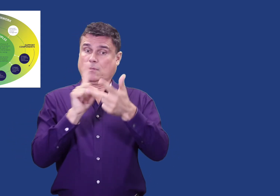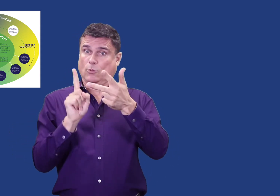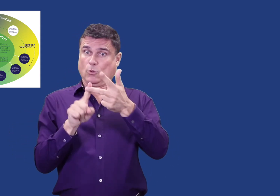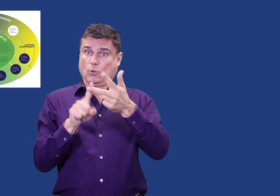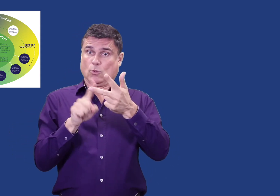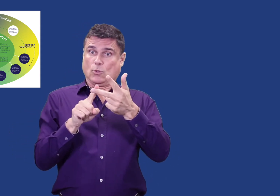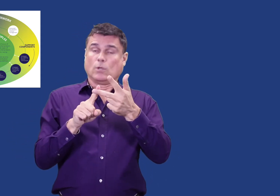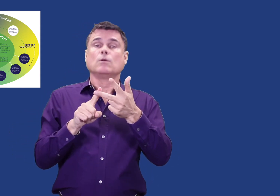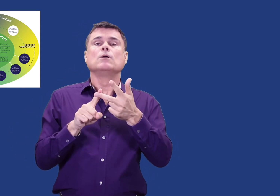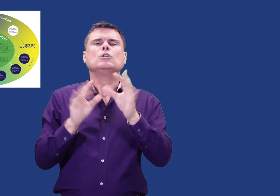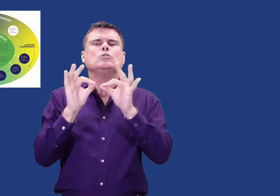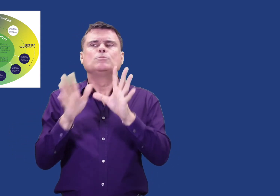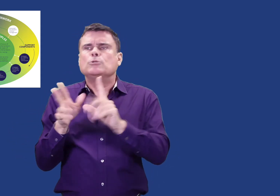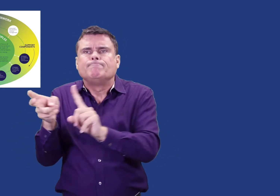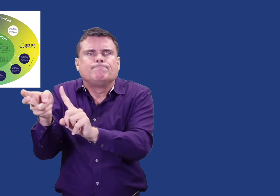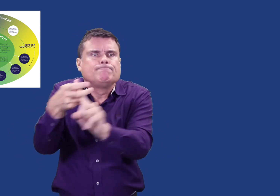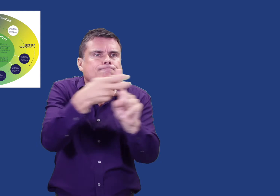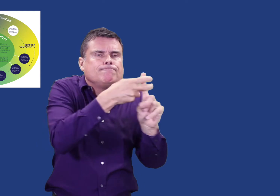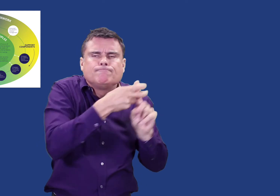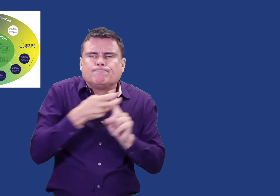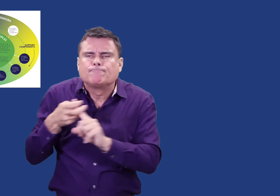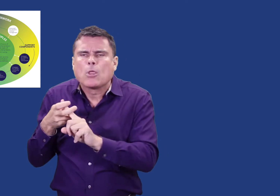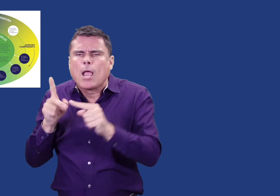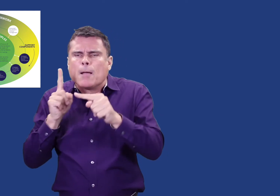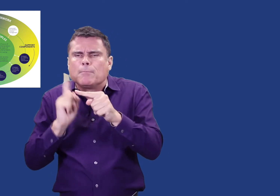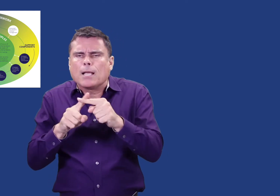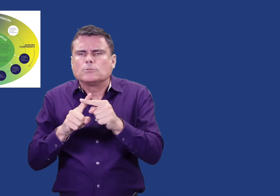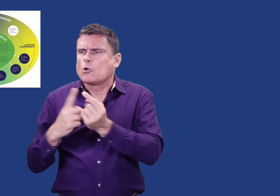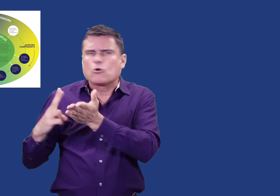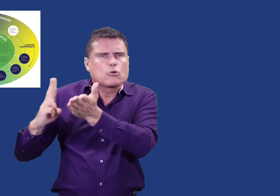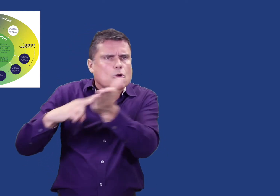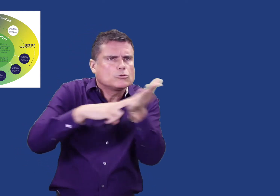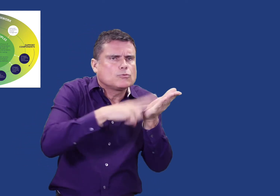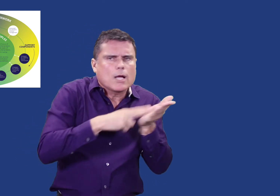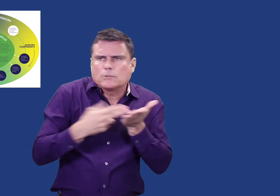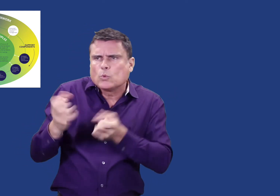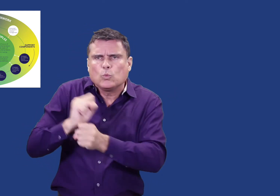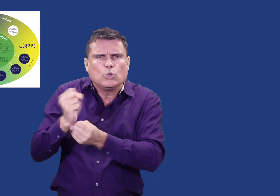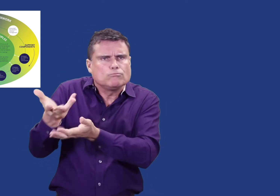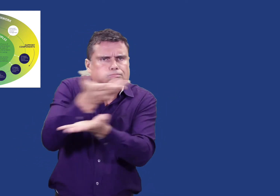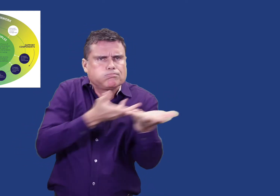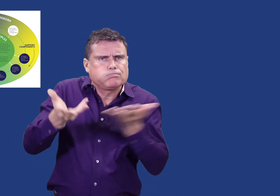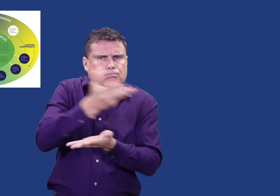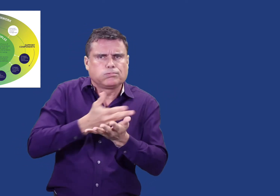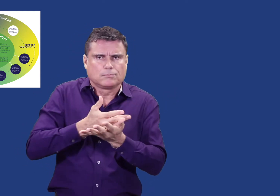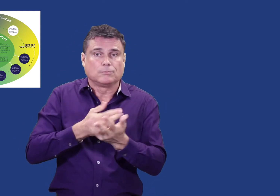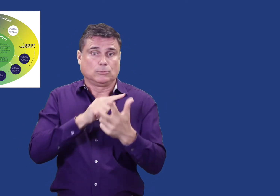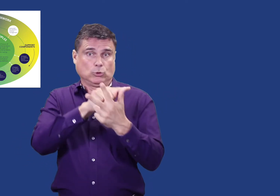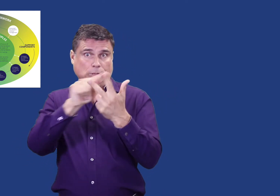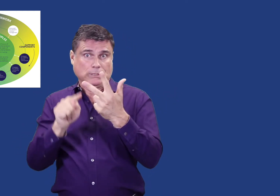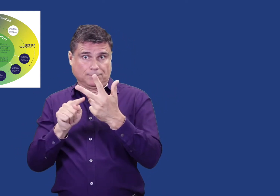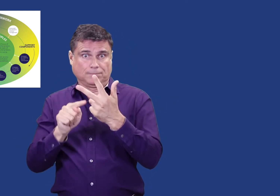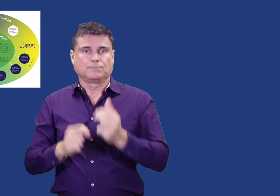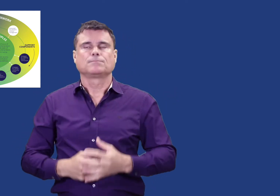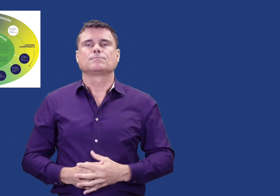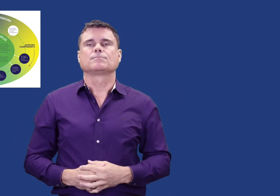THE THIRD COMPONENT IS INTERPRETER RECRUITMENT AND CONTRACT MANAGEMENT.